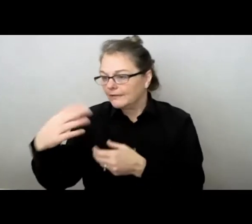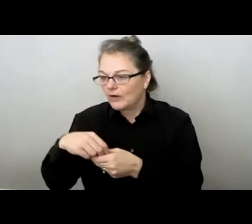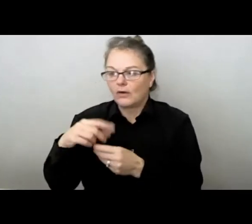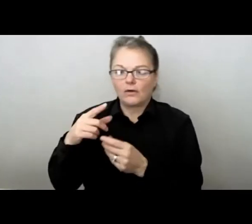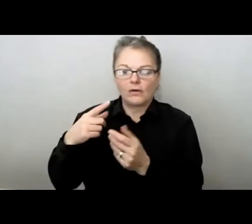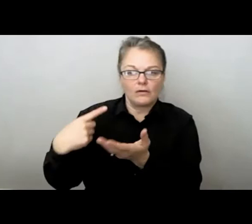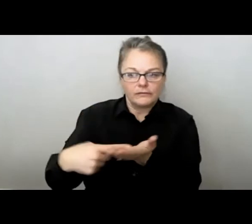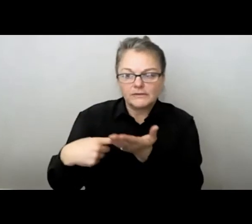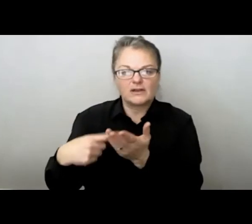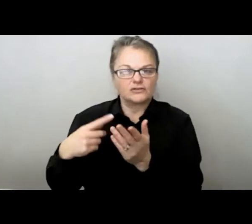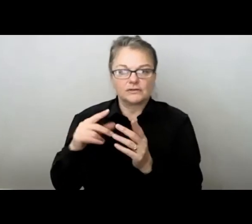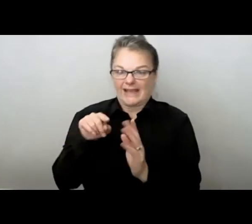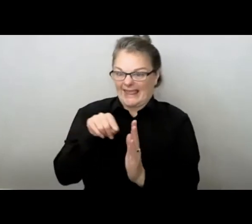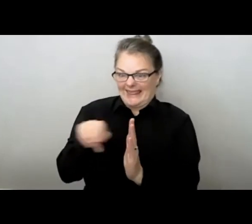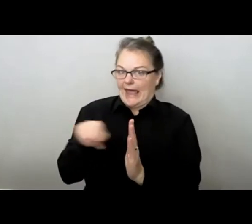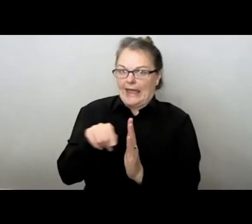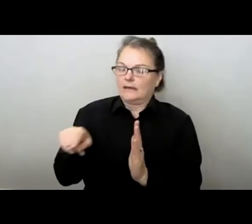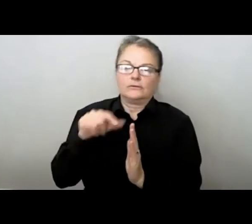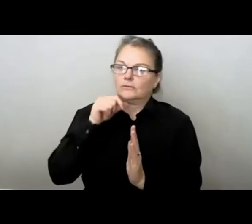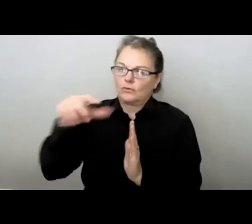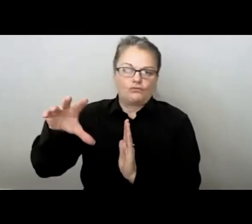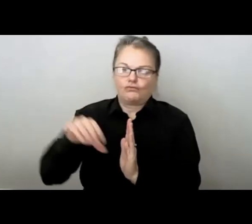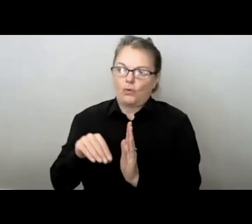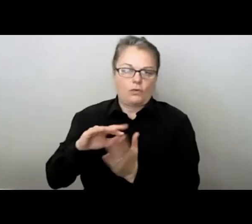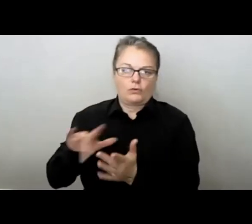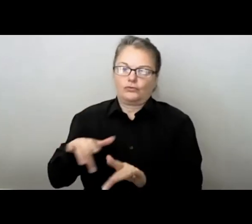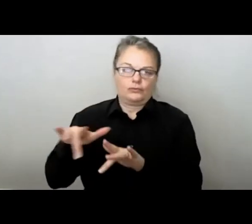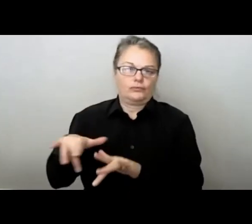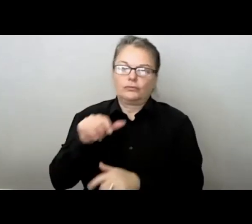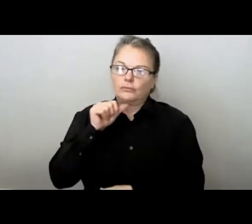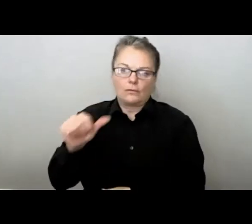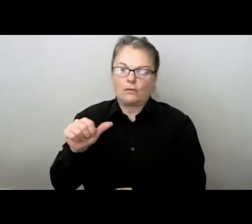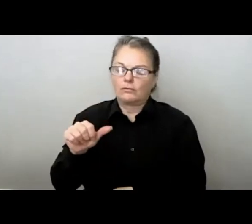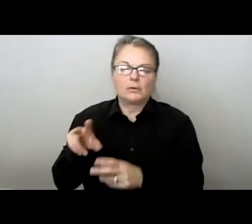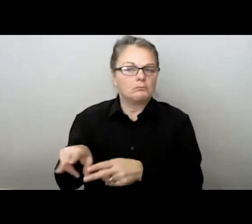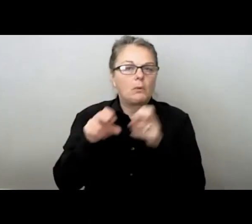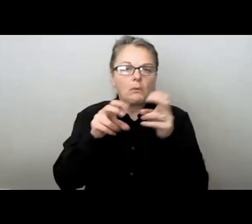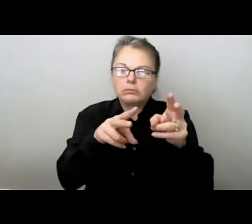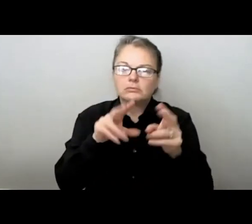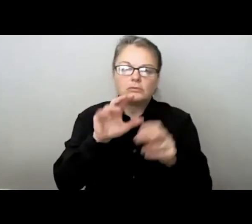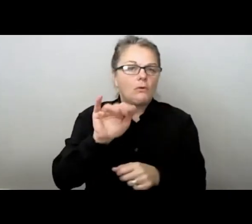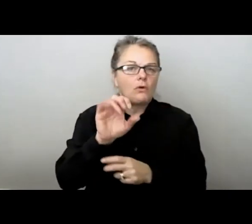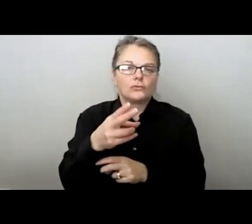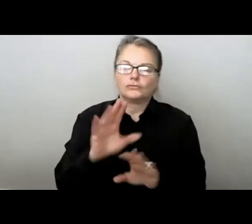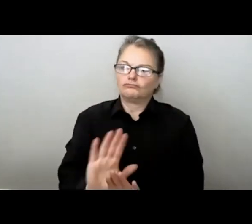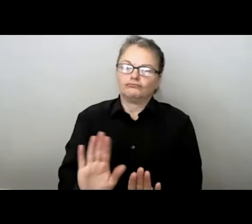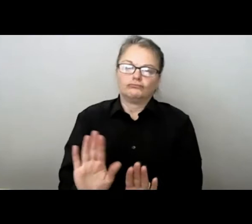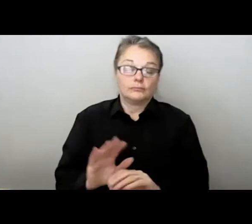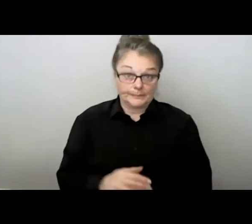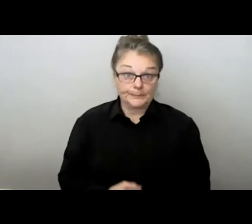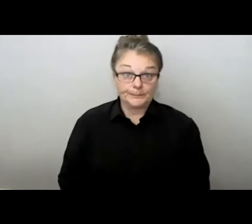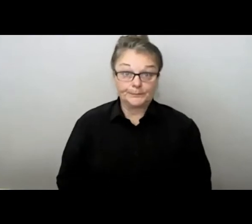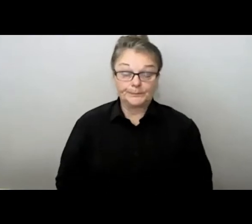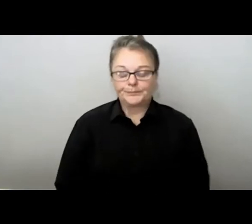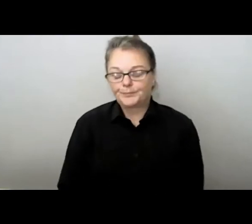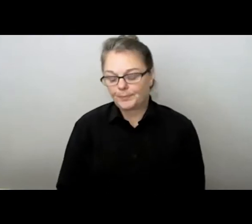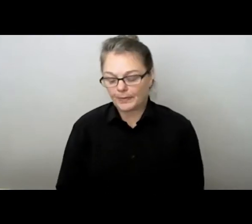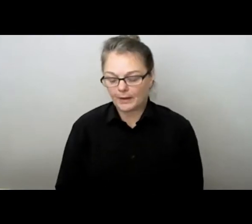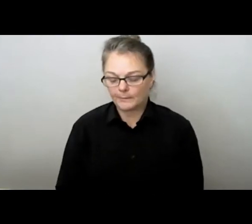PARTICIPATE IN A DISCUSSION, THAT PART WILL NOT BE RECORDED AND WILL NOT BE POSTED ON ARCH'S WEBSITE.